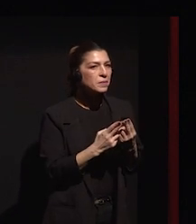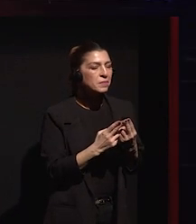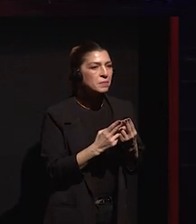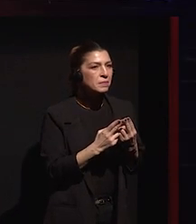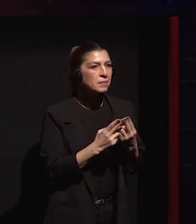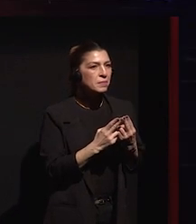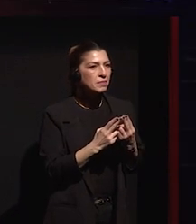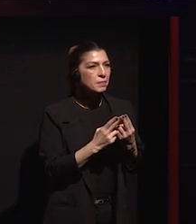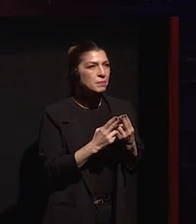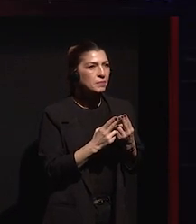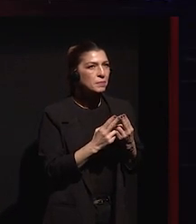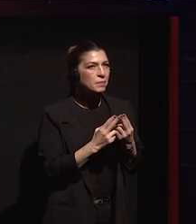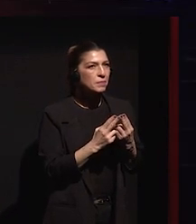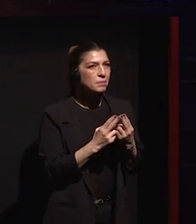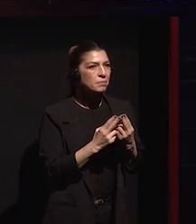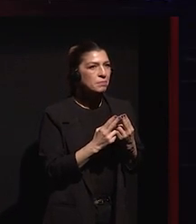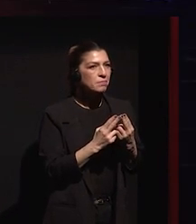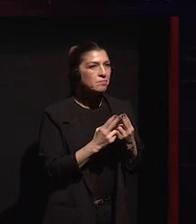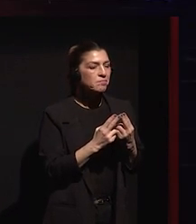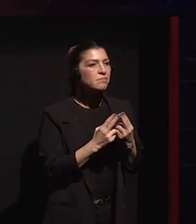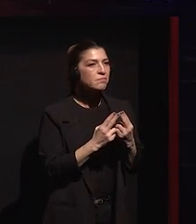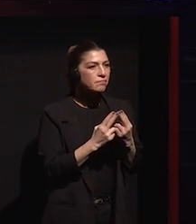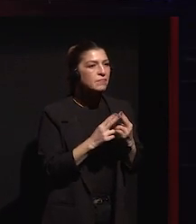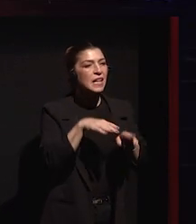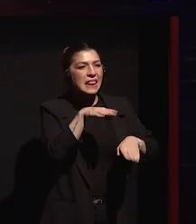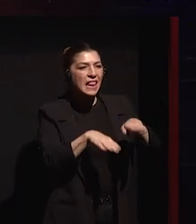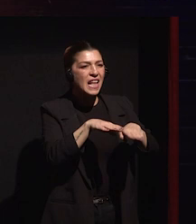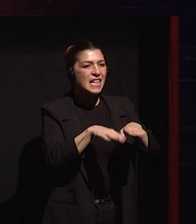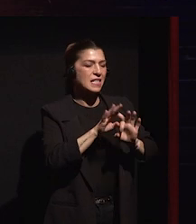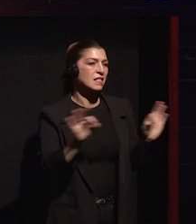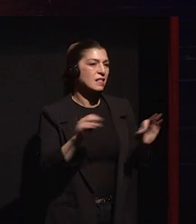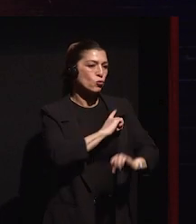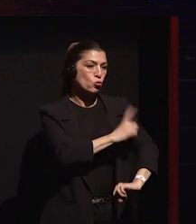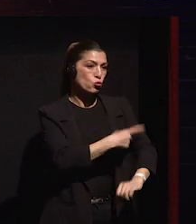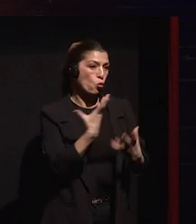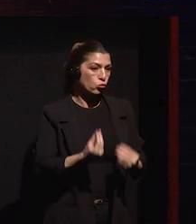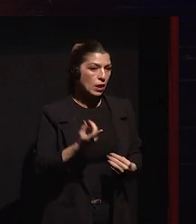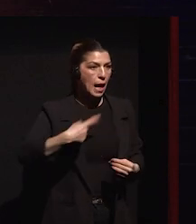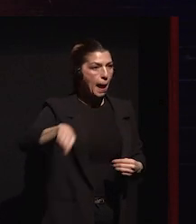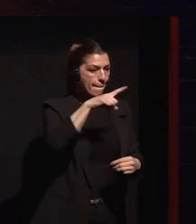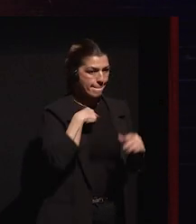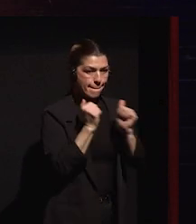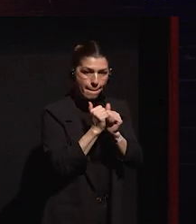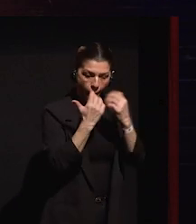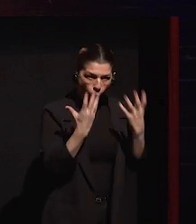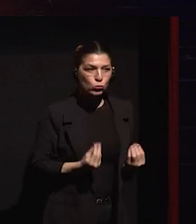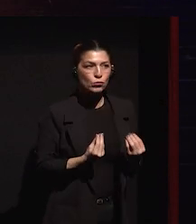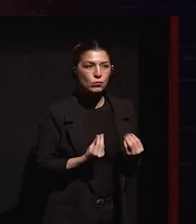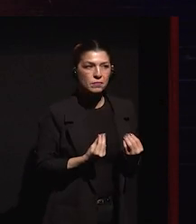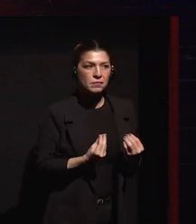So it is about making sure that, as you say, we are together and expanding the idea of who we are.